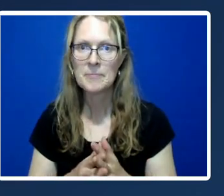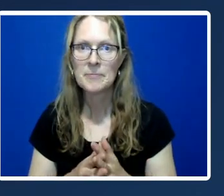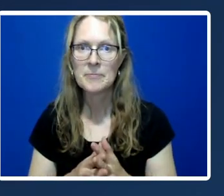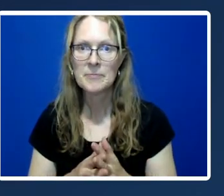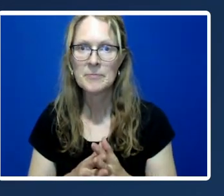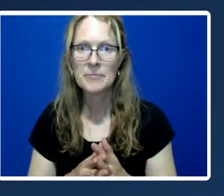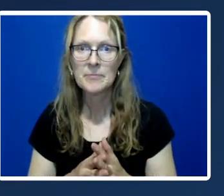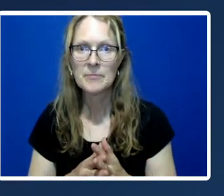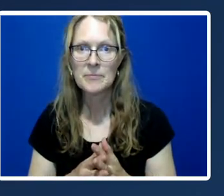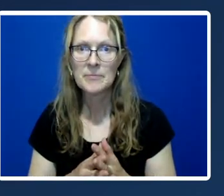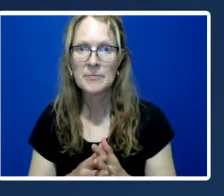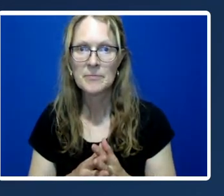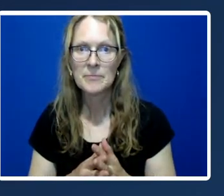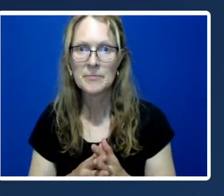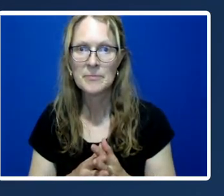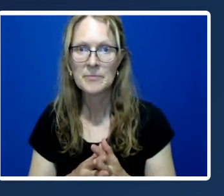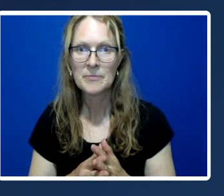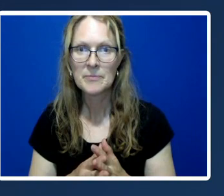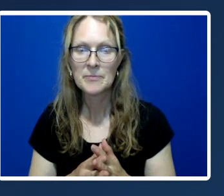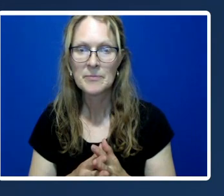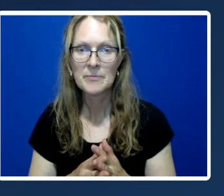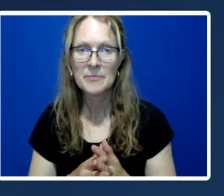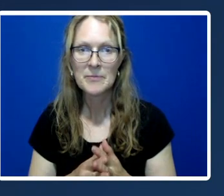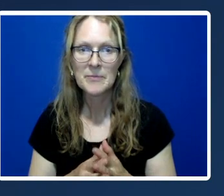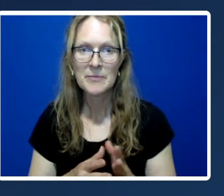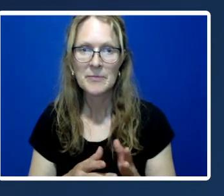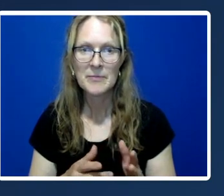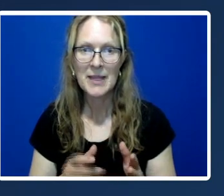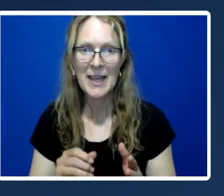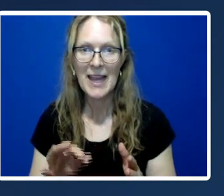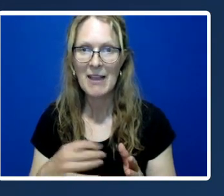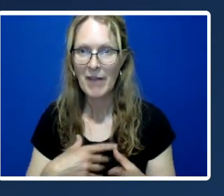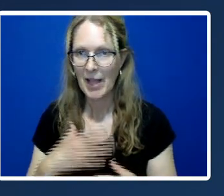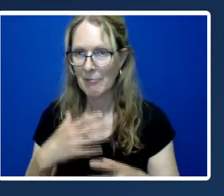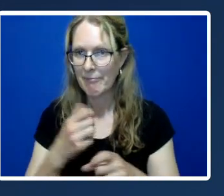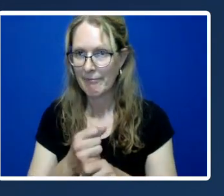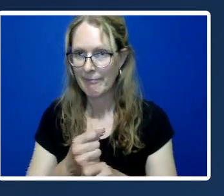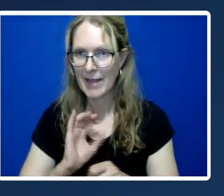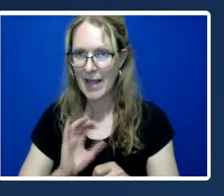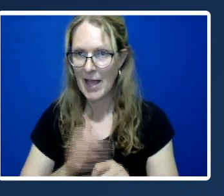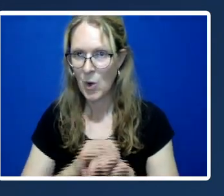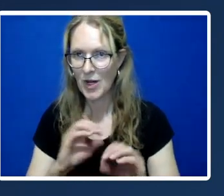fondly calling it YIRA. So, if I slip into that, please forgive me. Next slide, please.